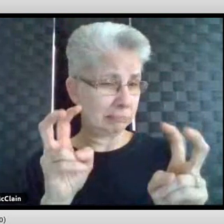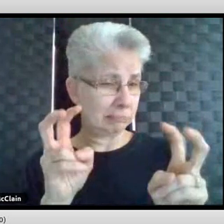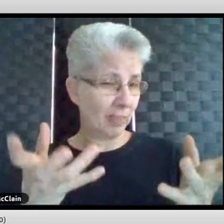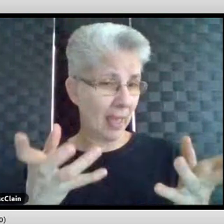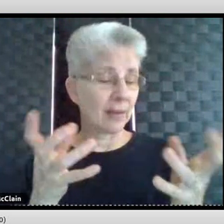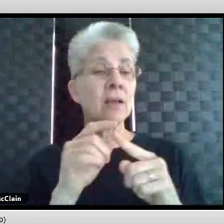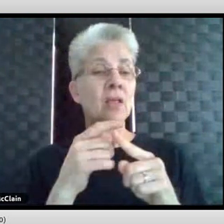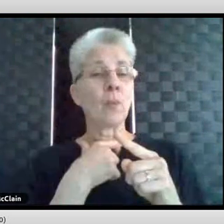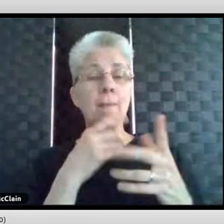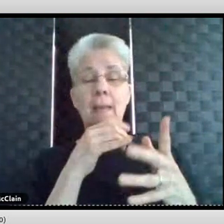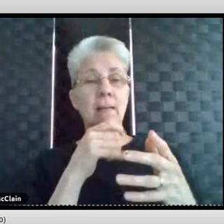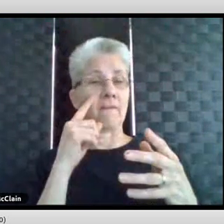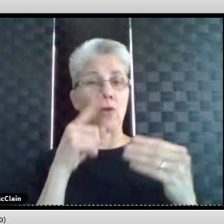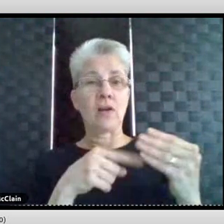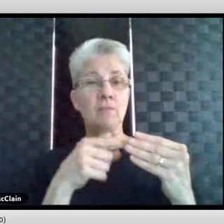that we might not have thought of before today?